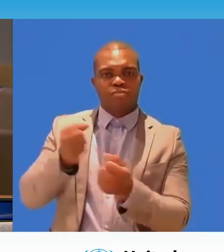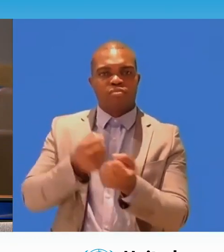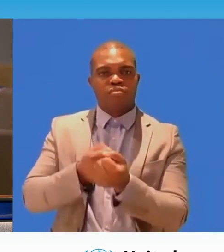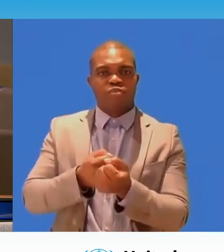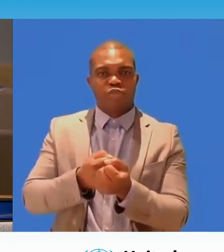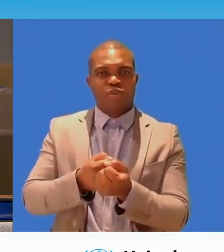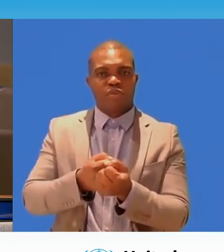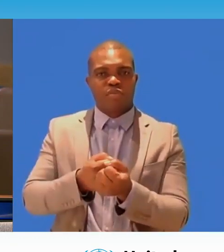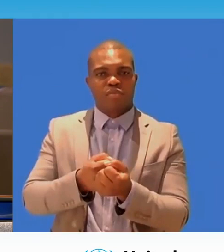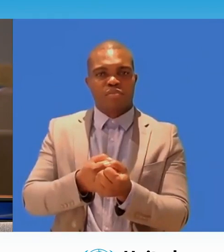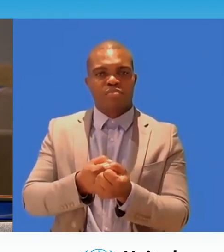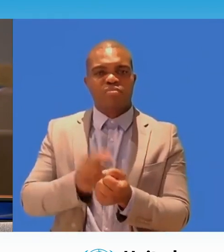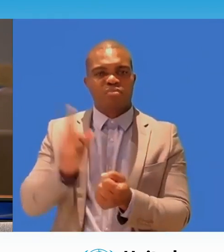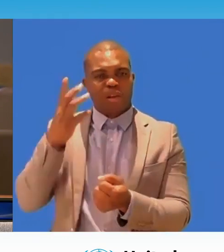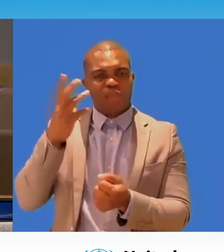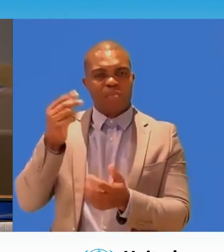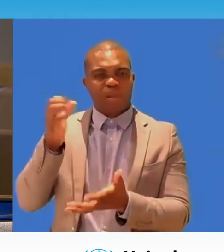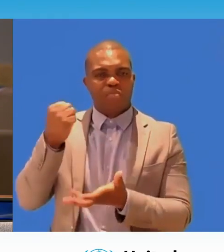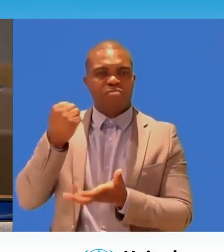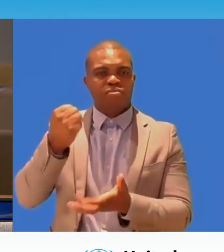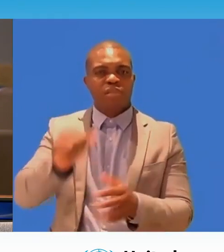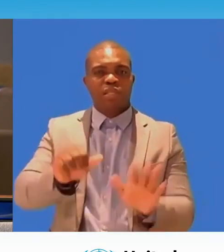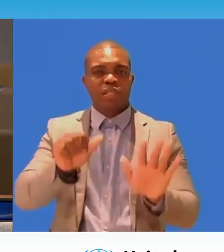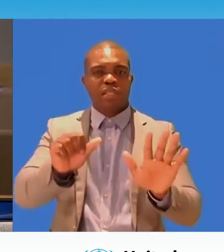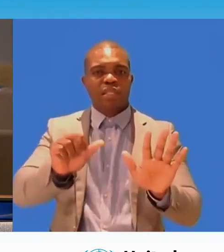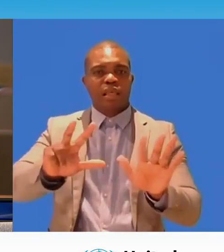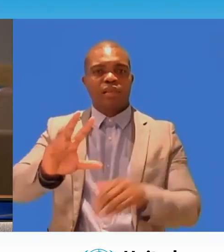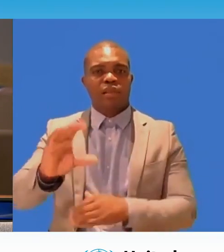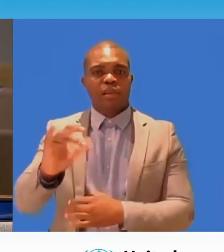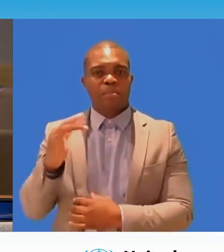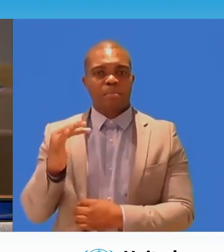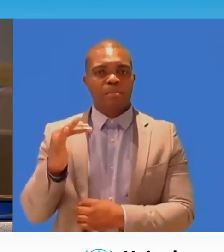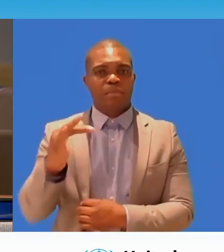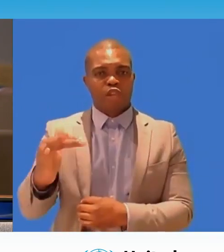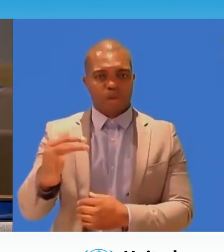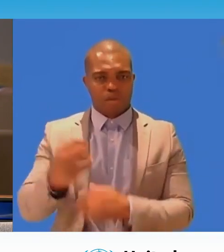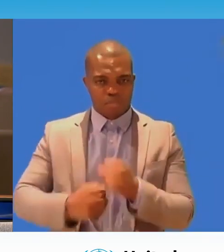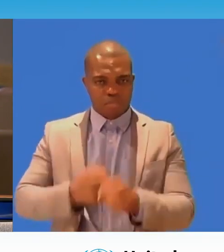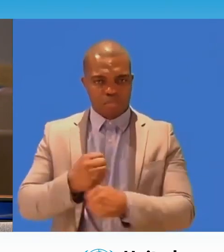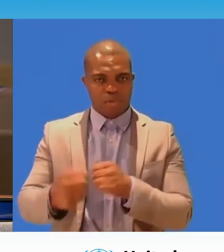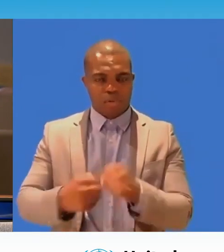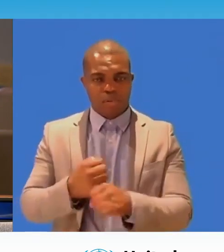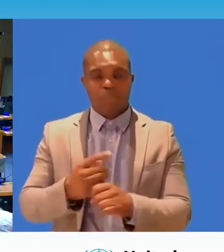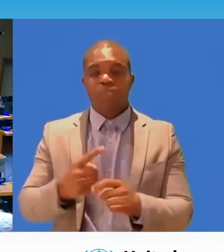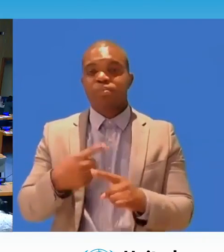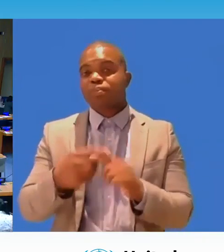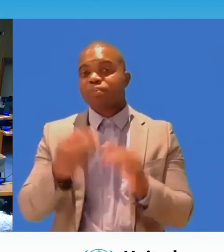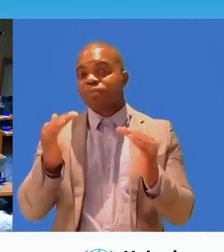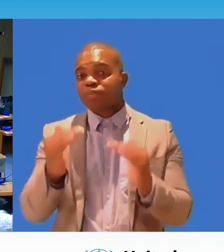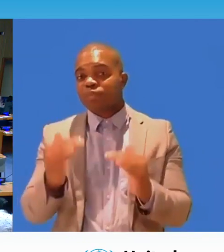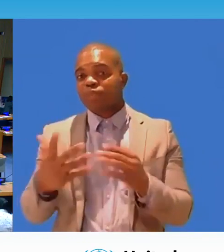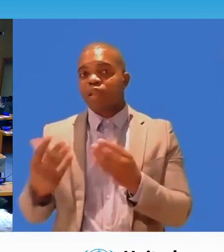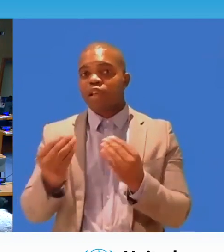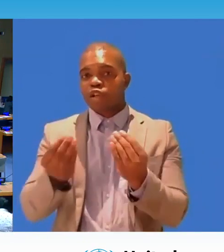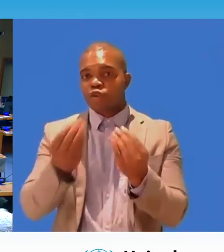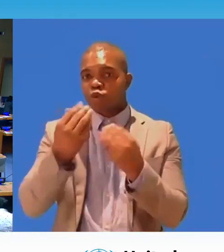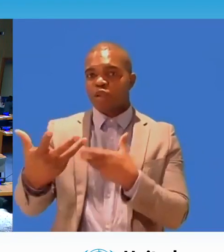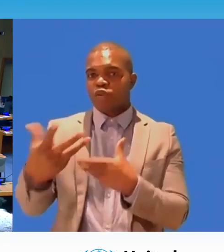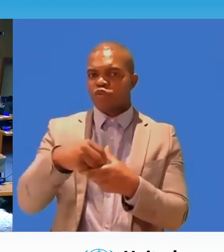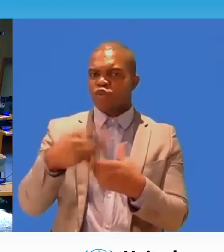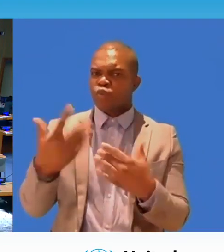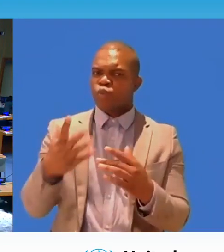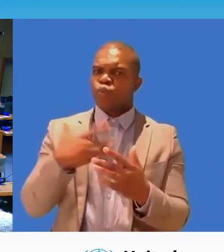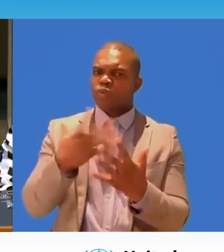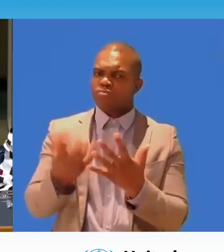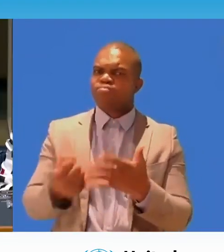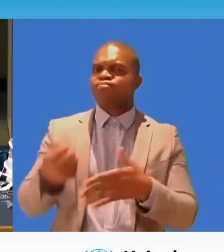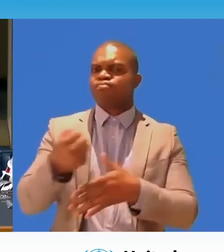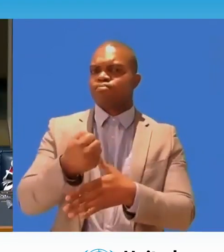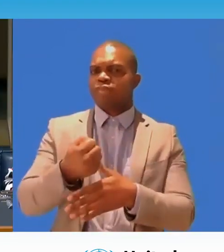by 2020 uh to 85% of person with disability in hardship had access to social assistance